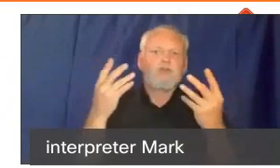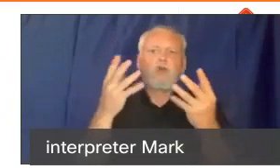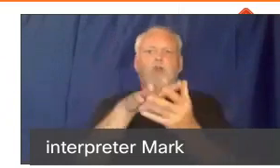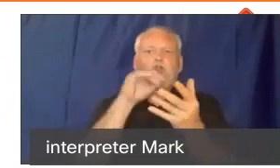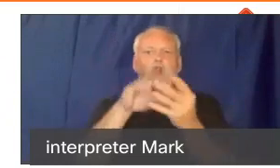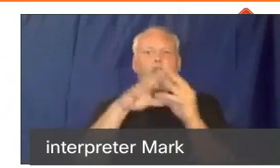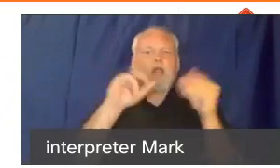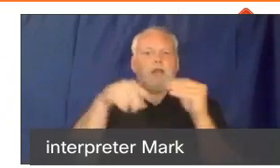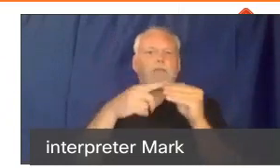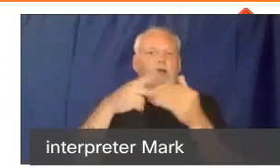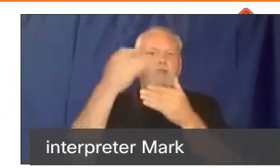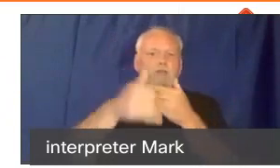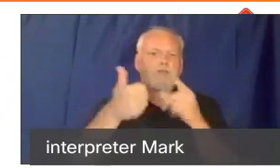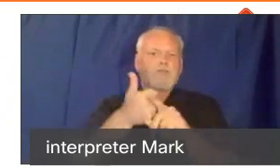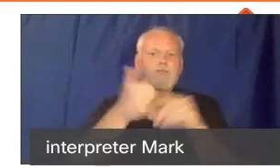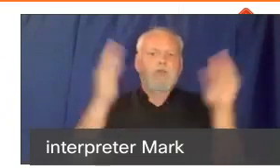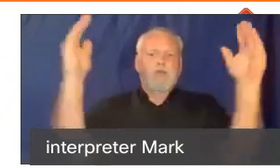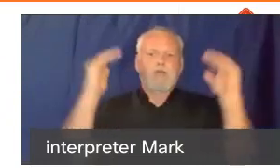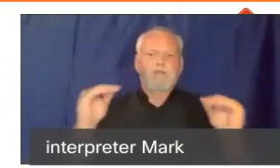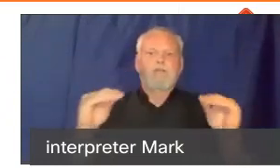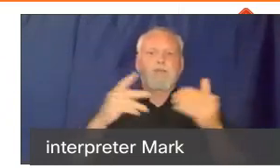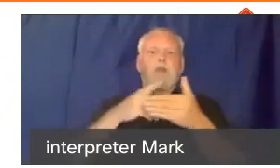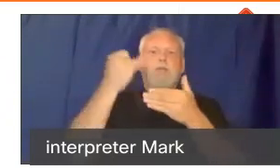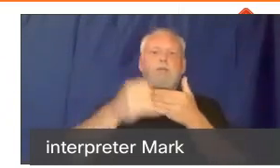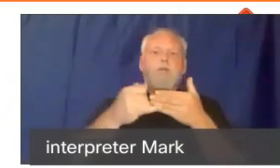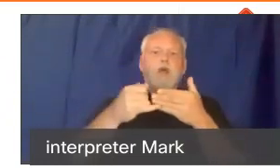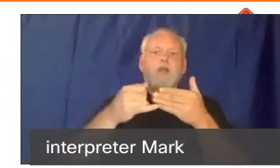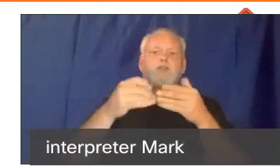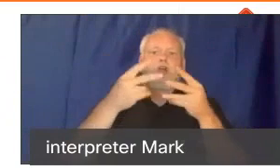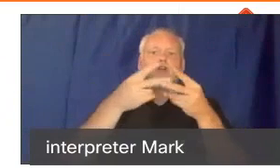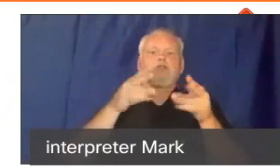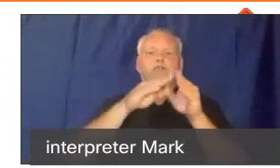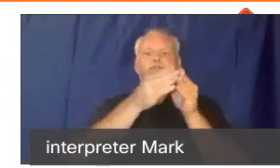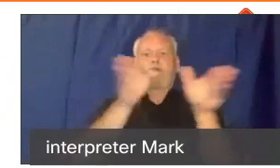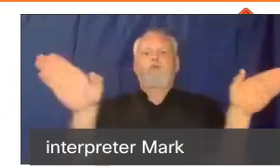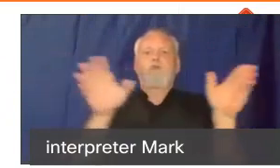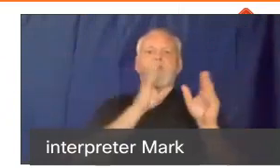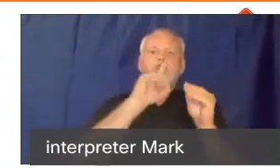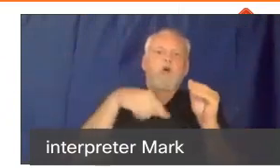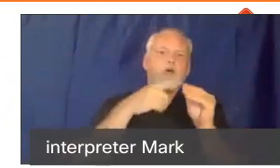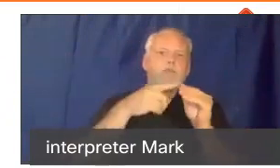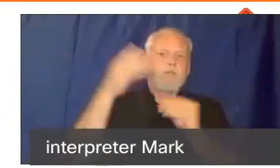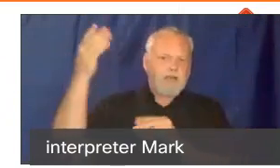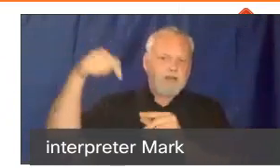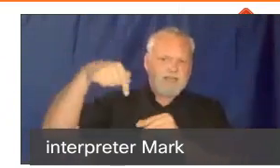And then we can narrow to a project overview, which is the section we can talk about our presentation, which is from, for tapped into.